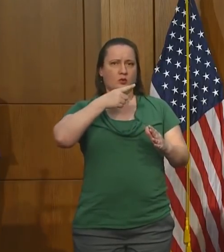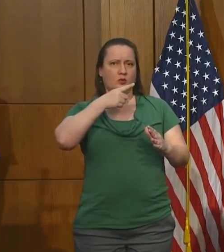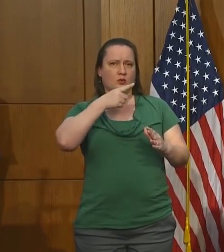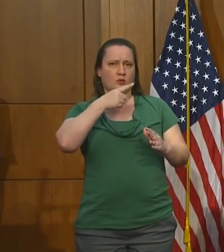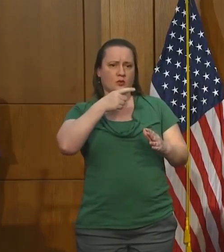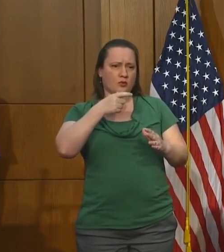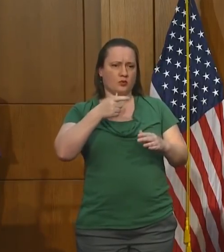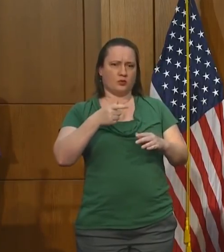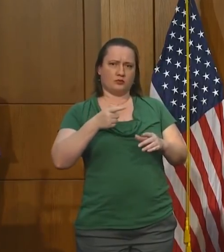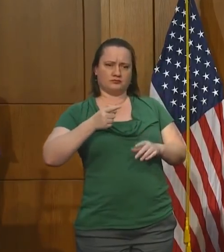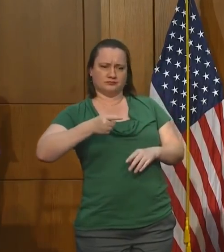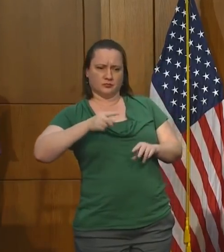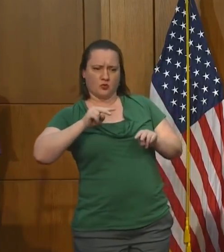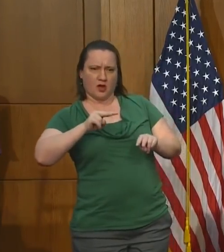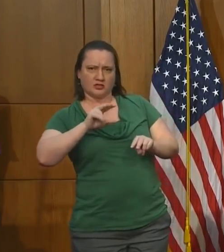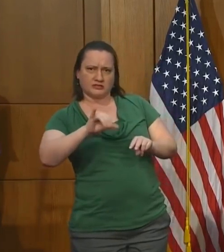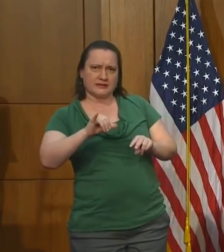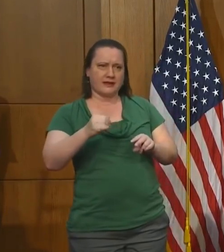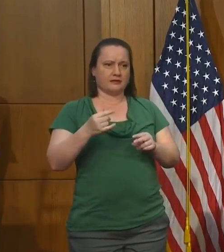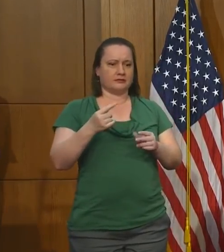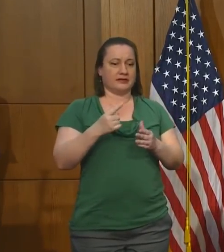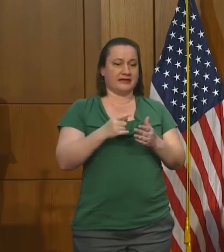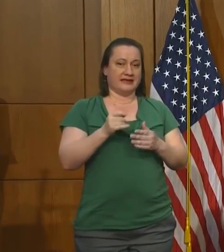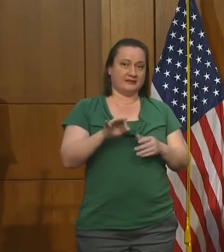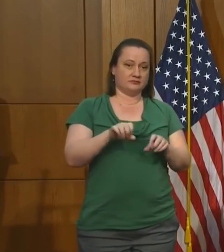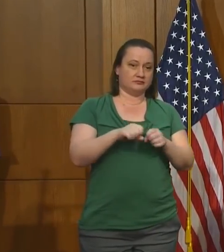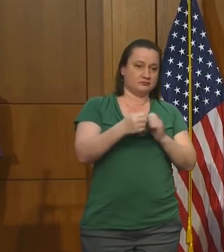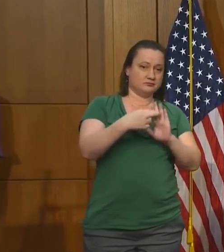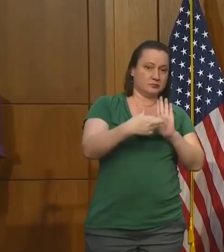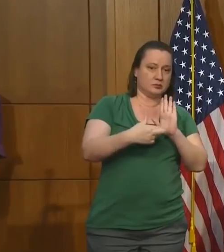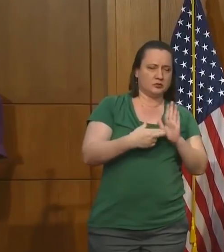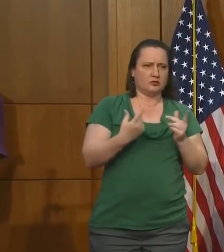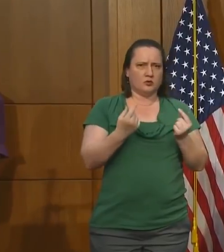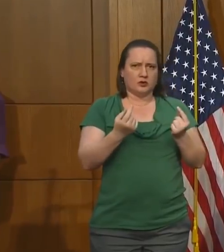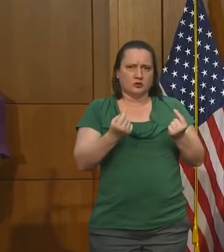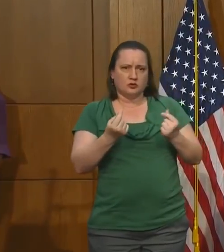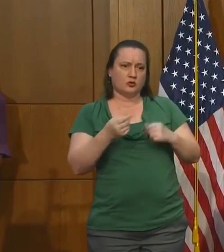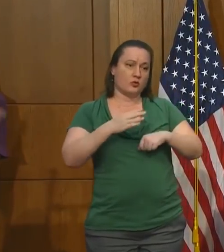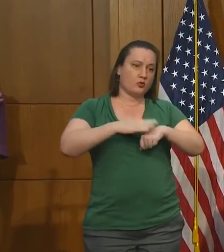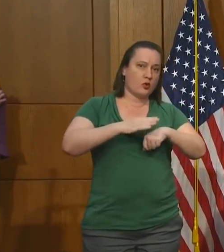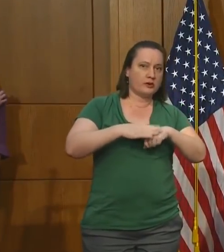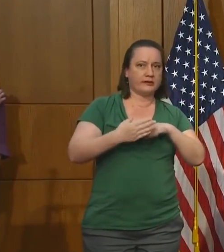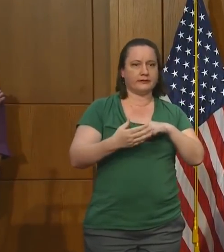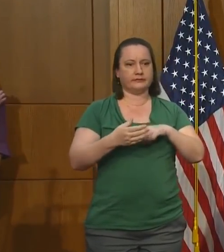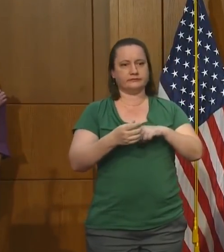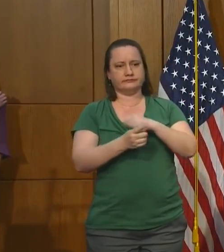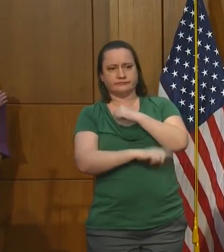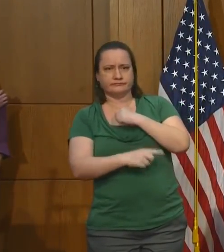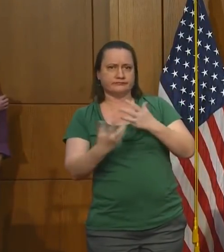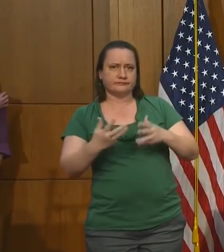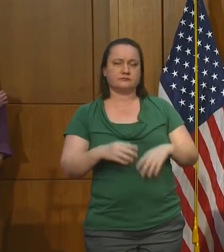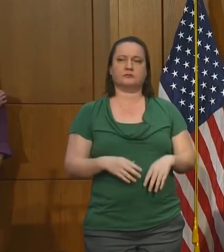YES WHO'S RESPONSIBLE FOR THAT AND WHAT DOES IT LOOK LIKE IS IT IS A WARNING PRESS YOU KNOW.